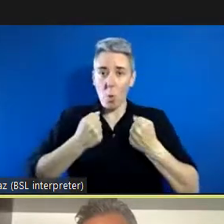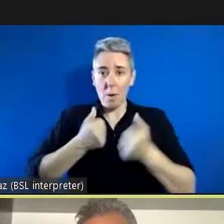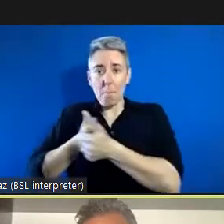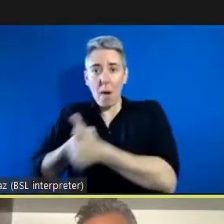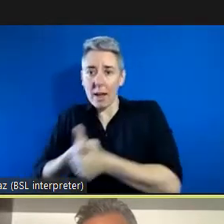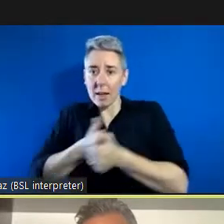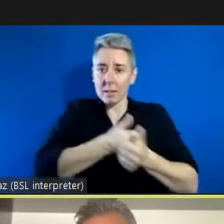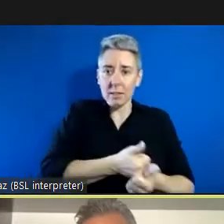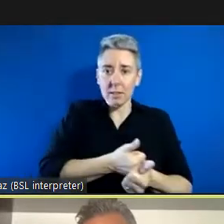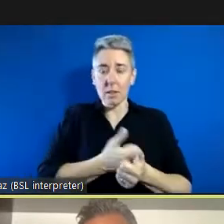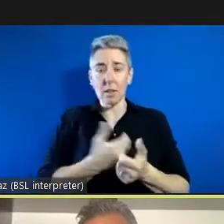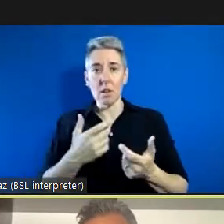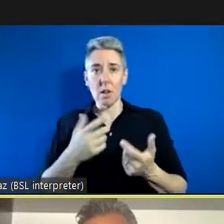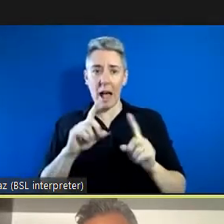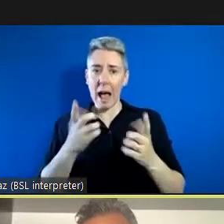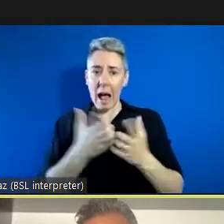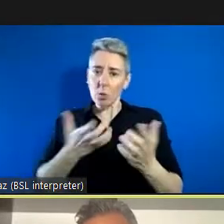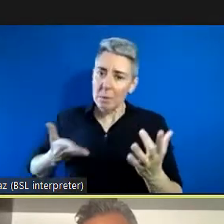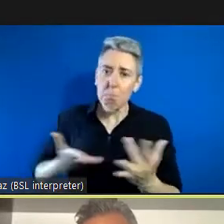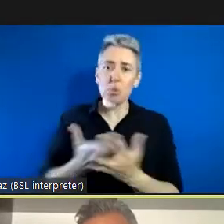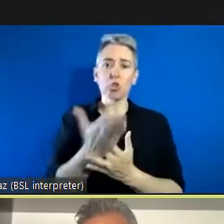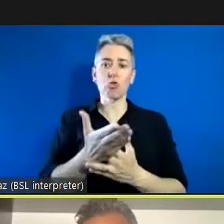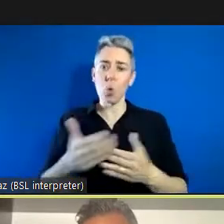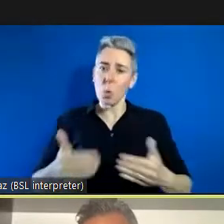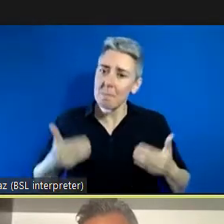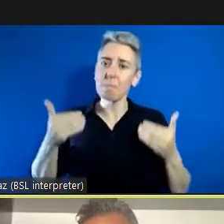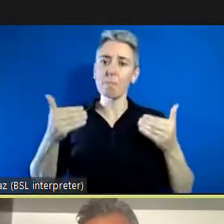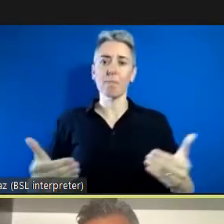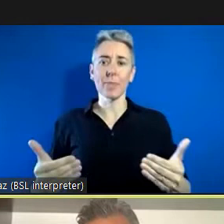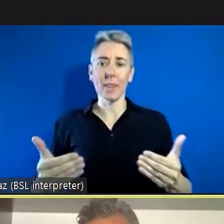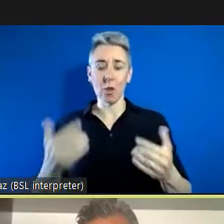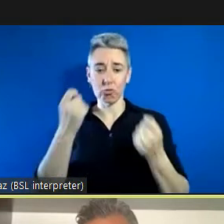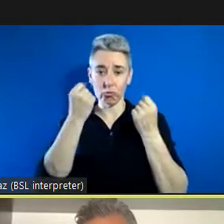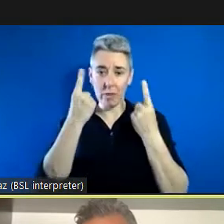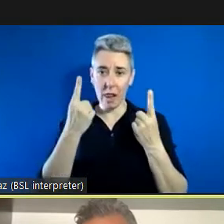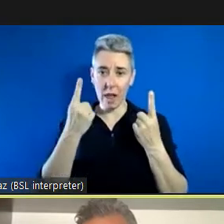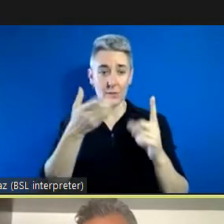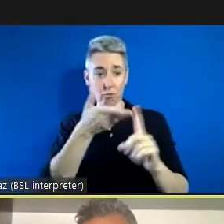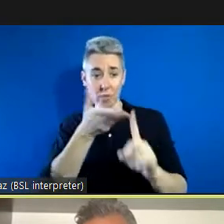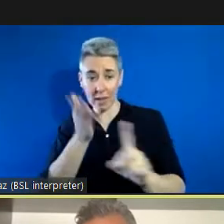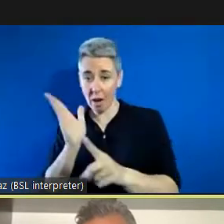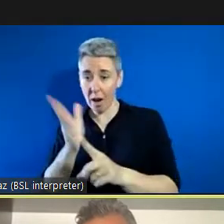here to strengthen each other, and to recognise those who are struggling to share their voices for